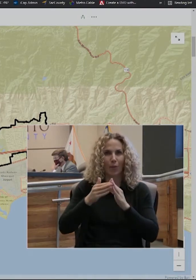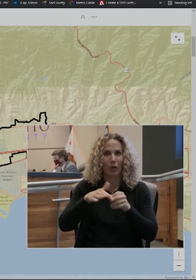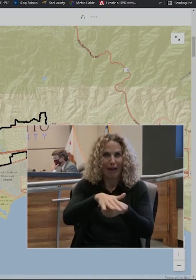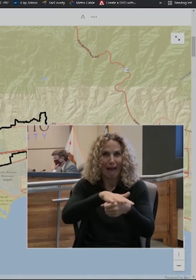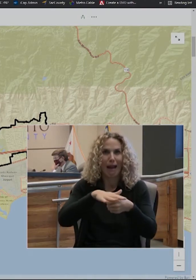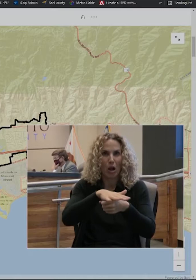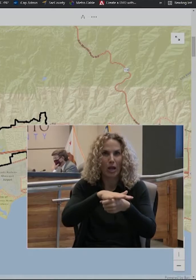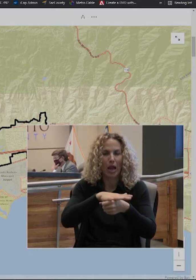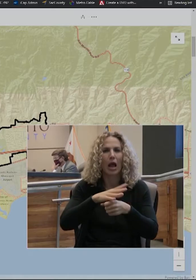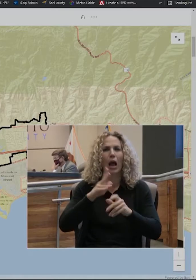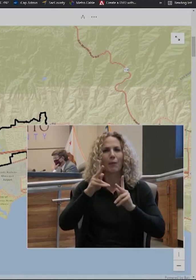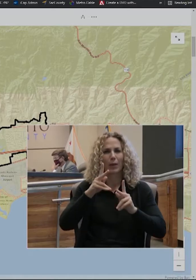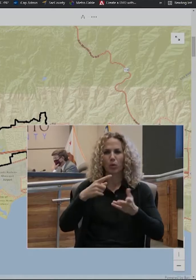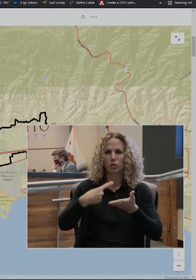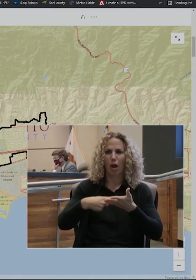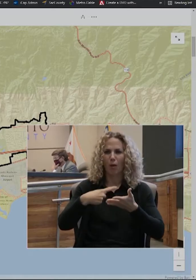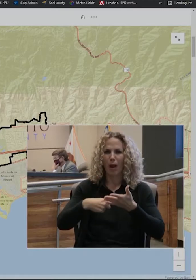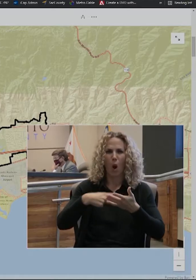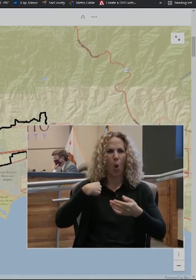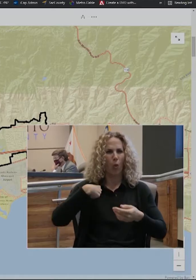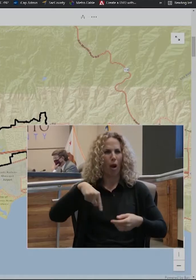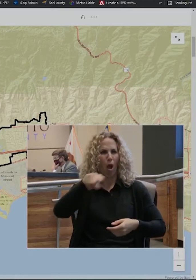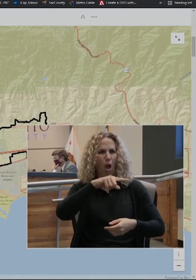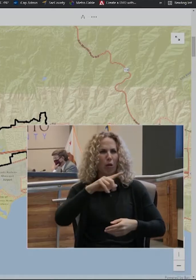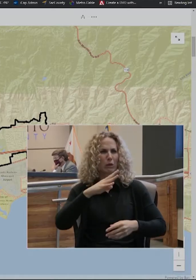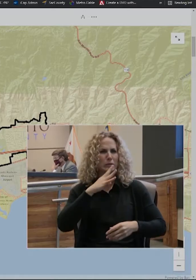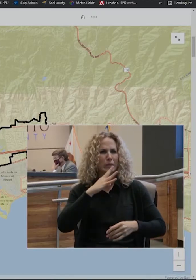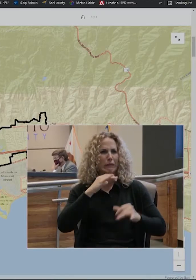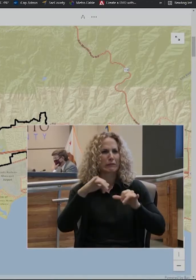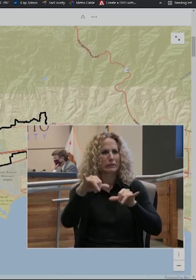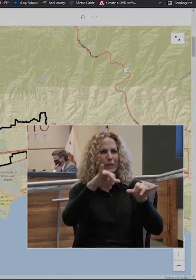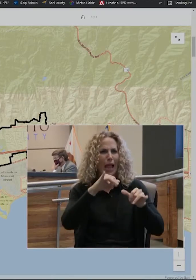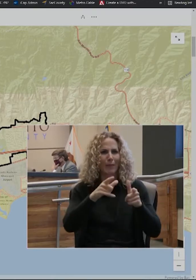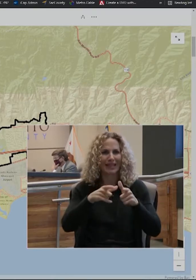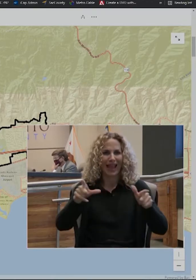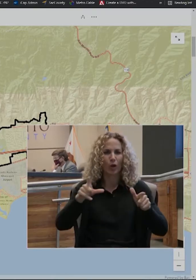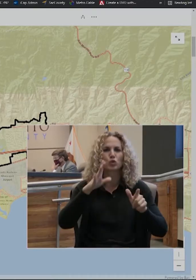NEIGHBORHOOD TOGETHER AND WE ALL SPEAK THE SAME LANGUAGE, YOU CAN SPEAK THE SAME LANGUAGE, YOU CAN SHOW, YOU CAN REFERENCE DATA ON